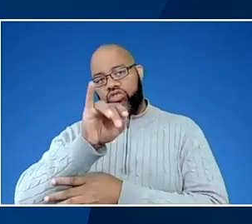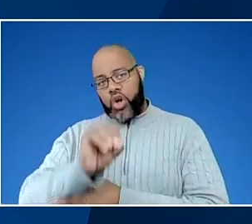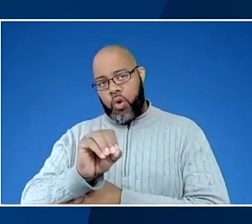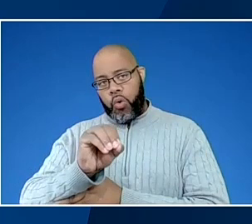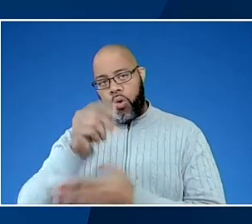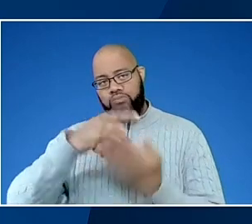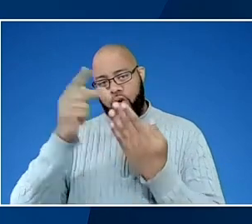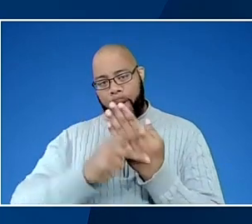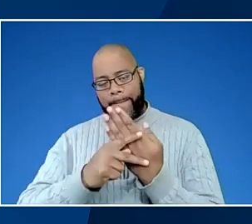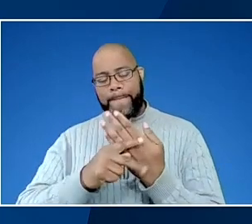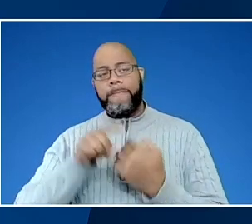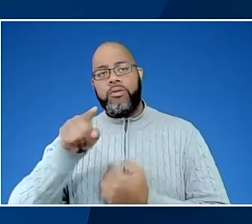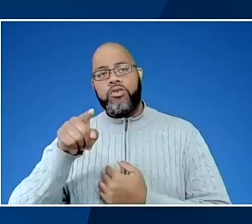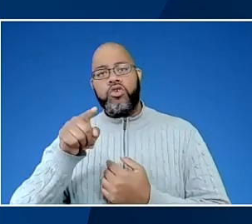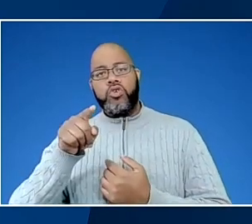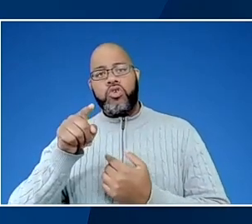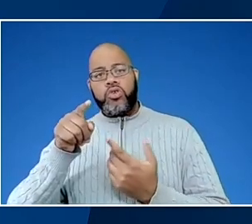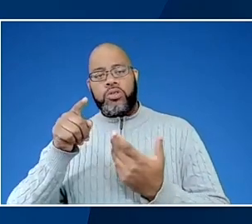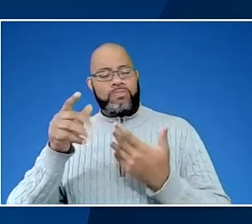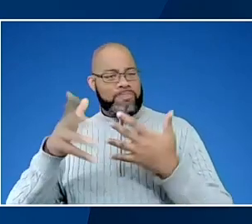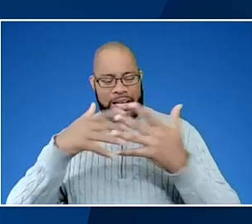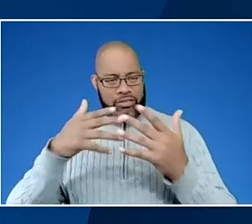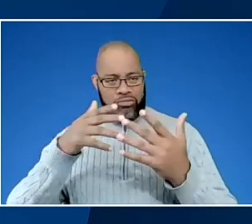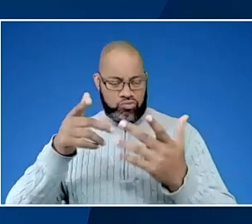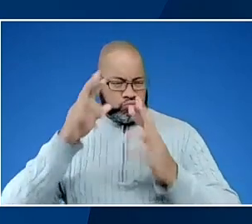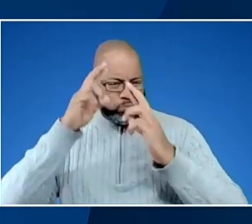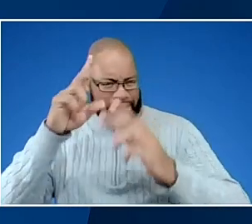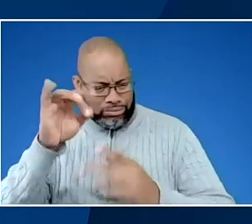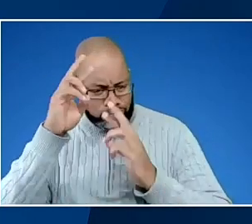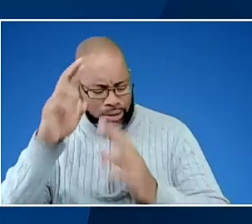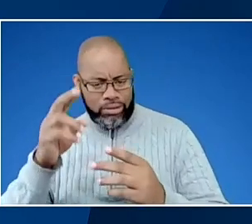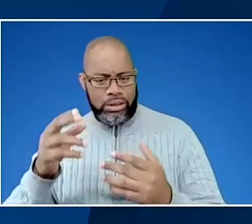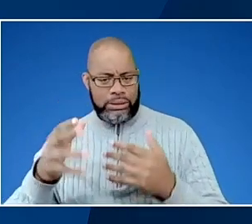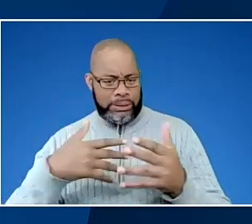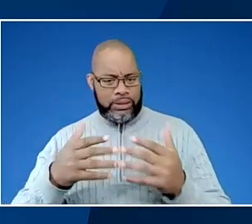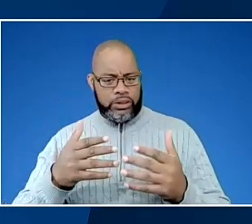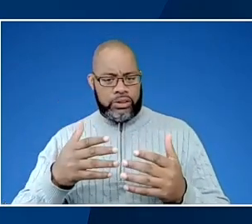irrespective of what we are proposing